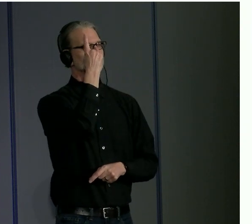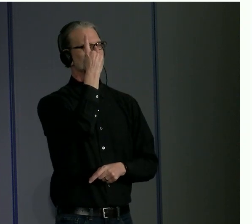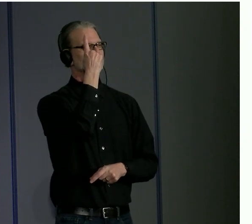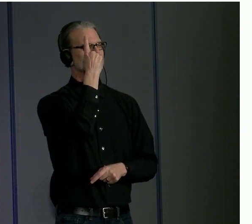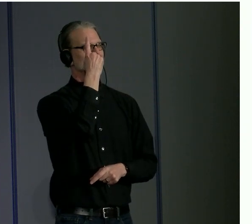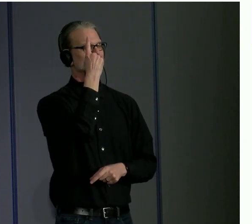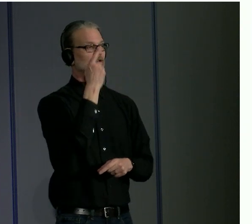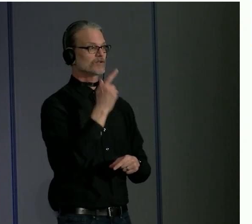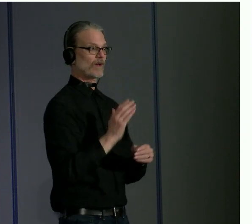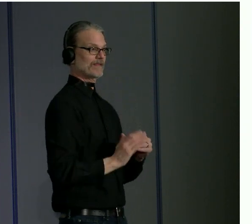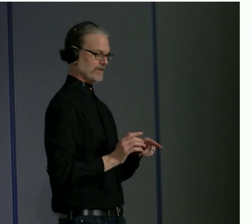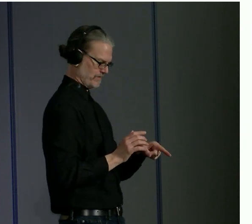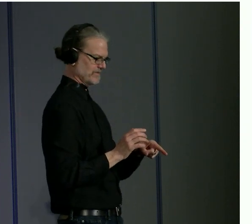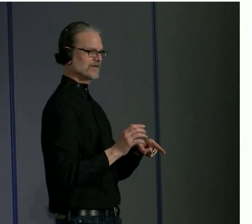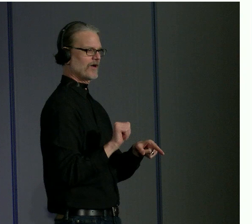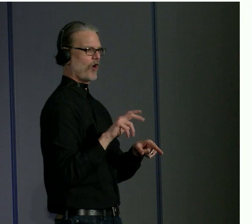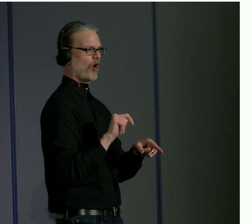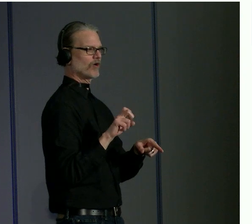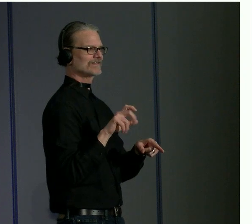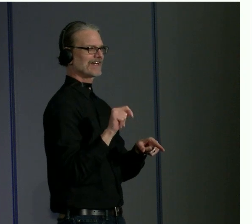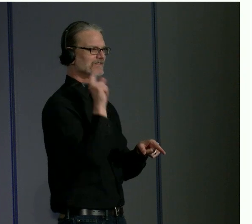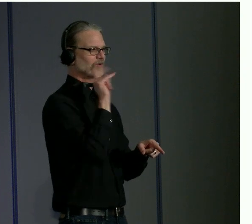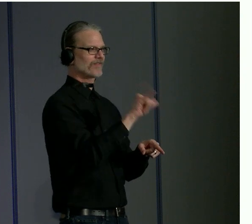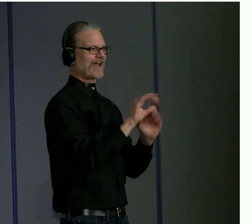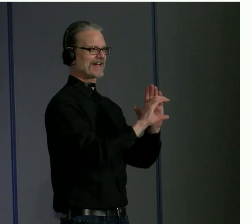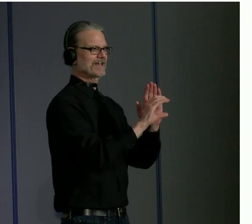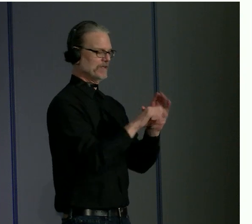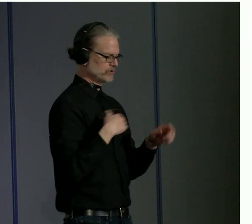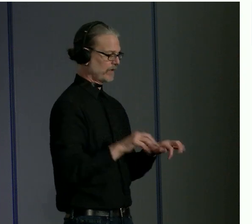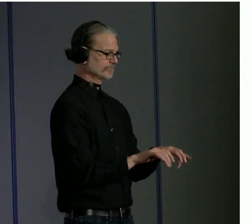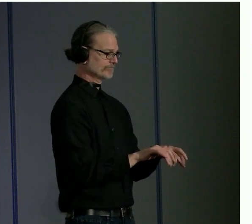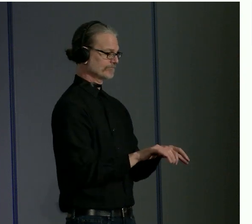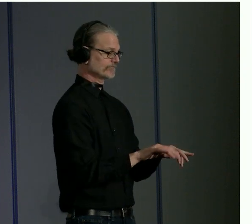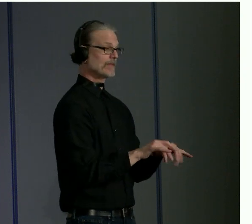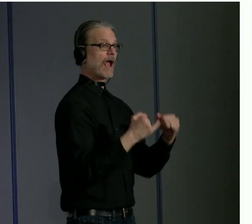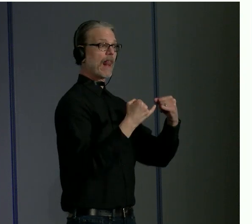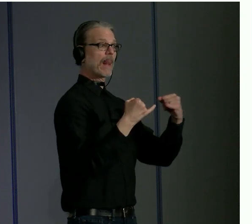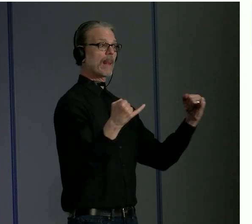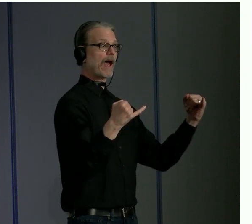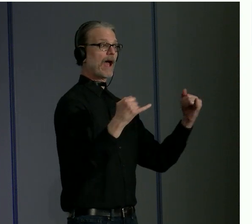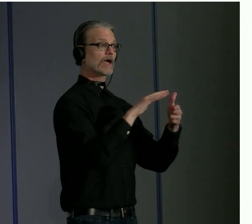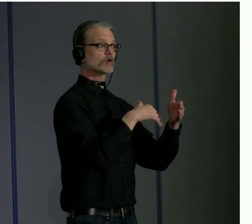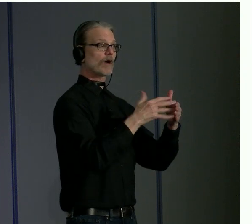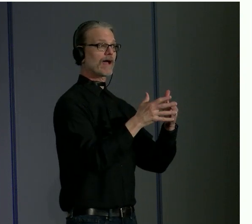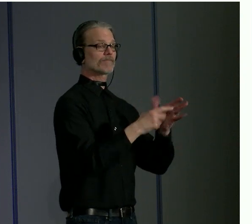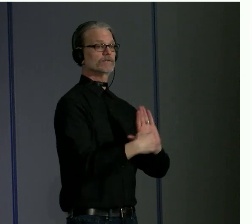to write my own Alt Text for this image that says, line graph illustrating the relationship